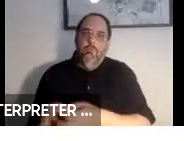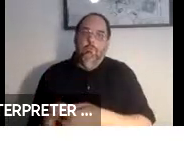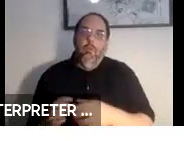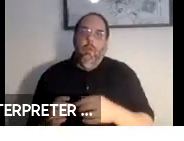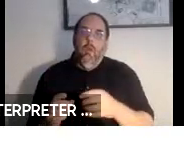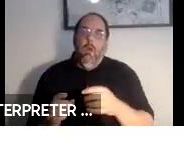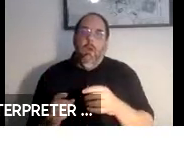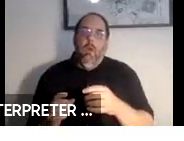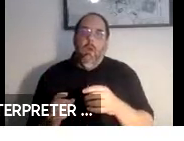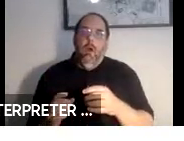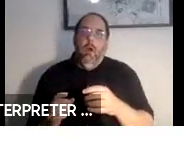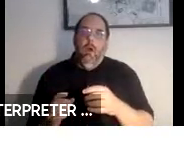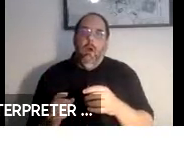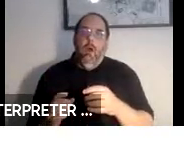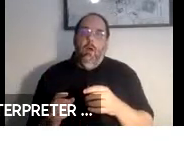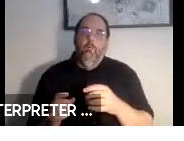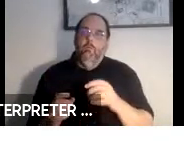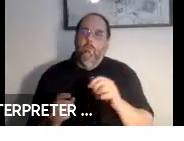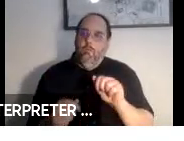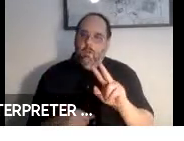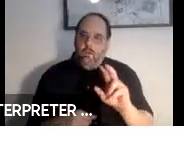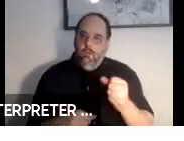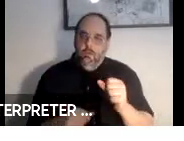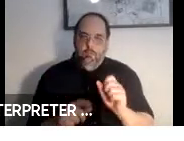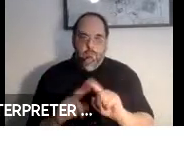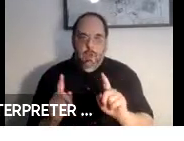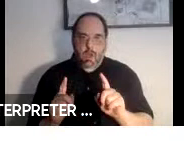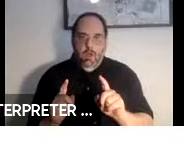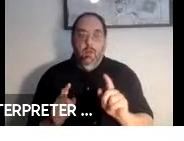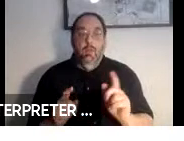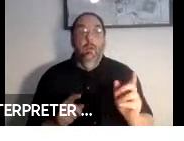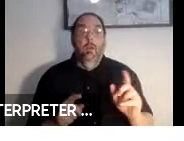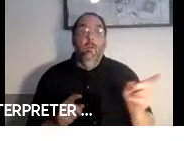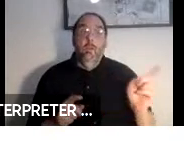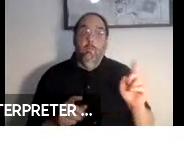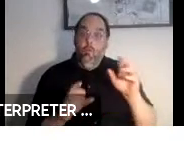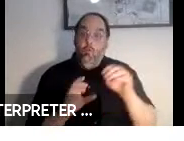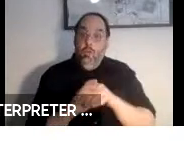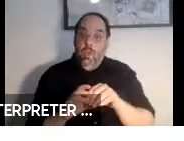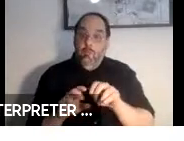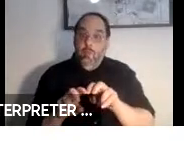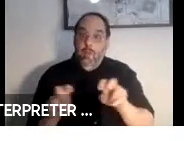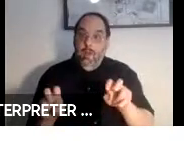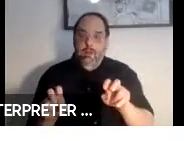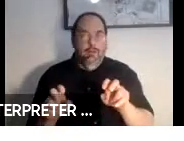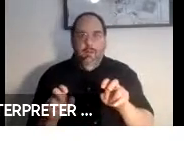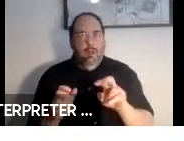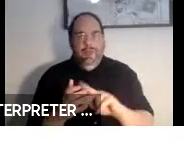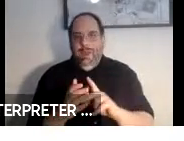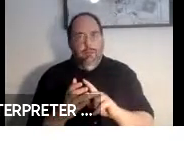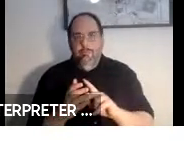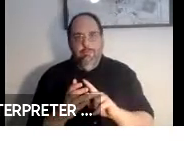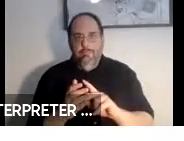of autonomous vehicles. However their inclusion in this panel does not constitute an endorsement